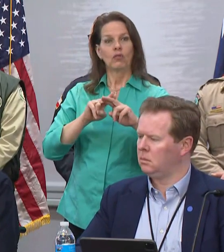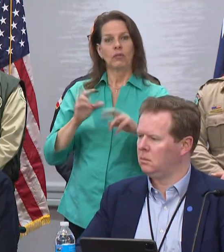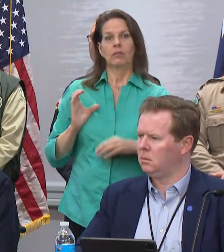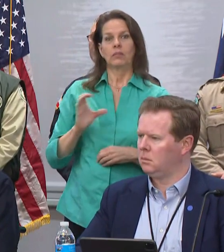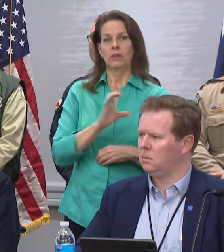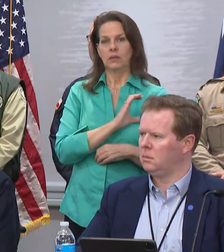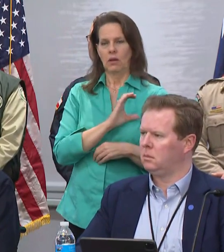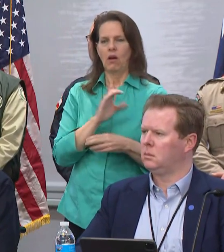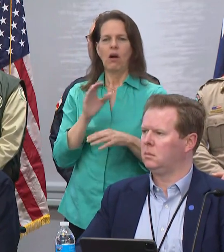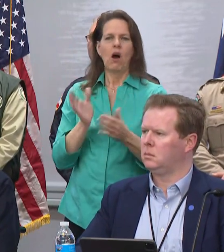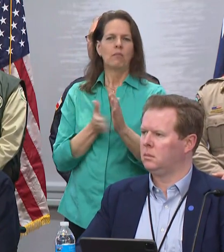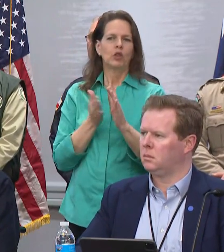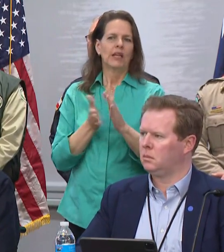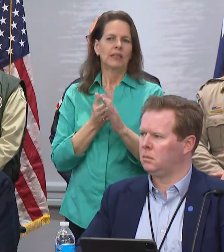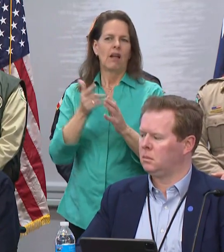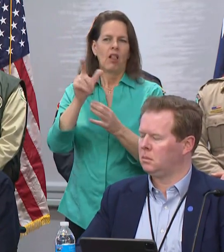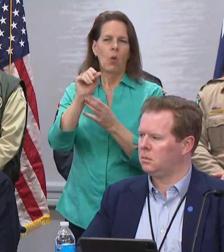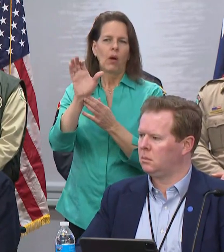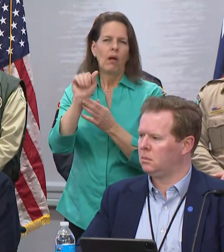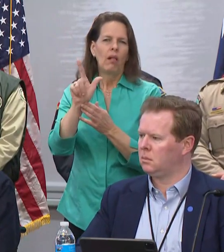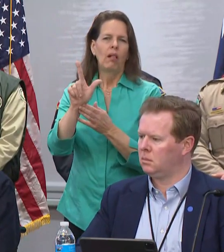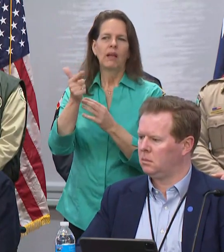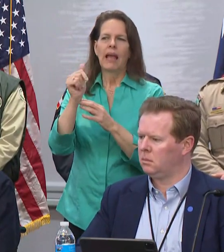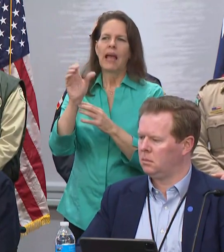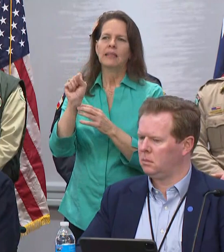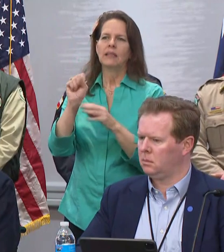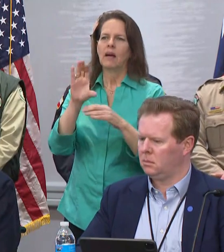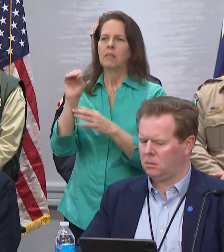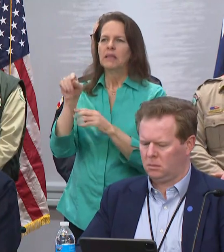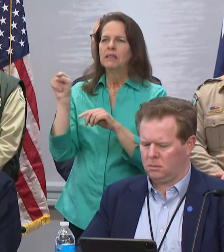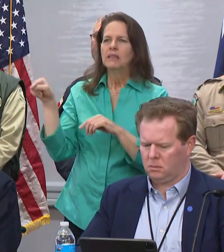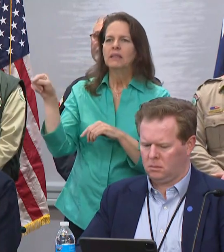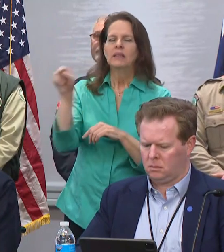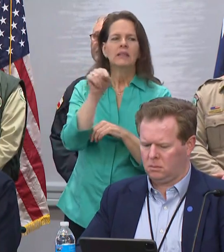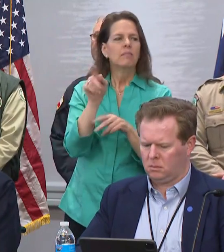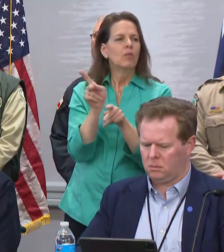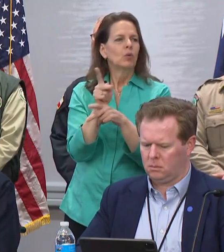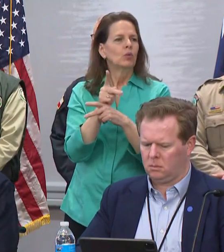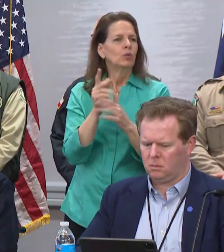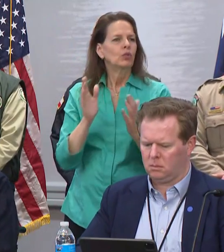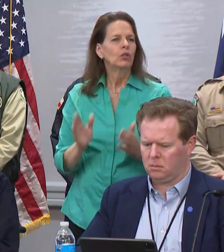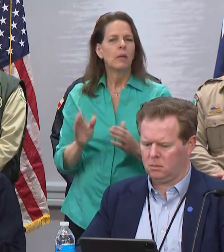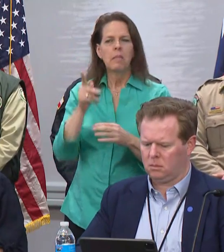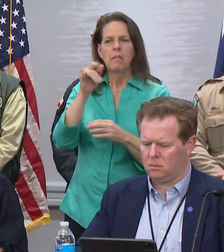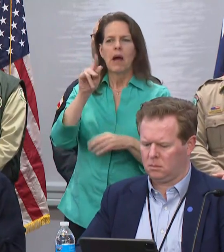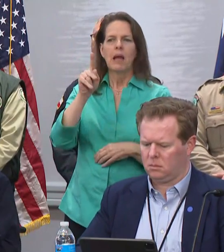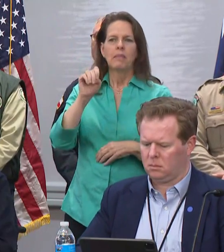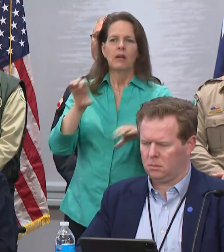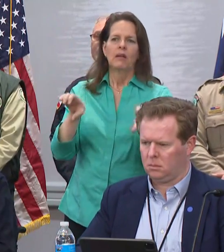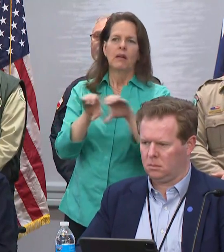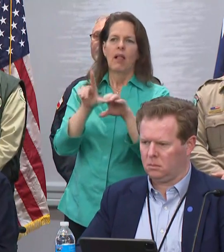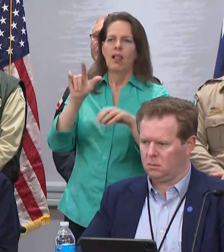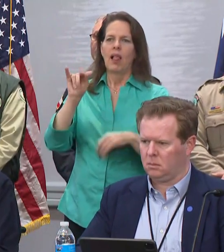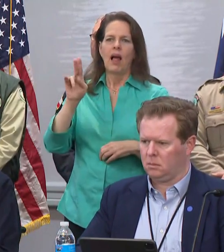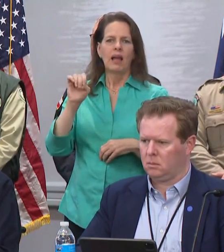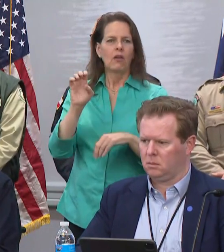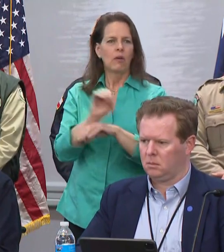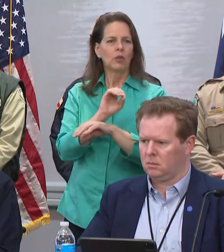operational calls with local guests. Distribution companies, major gas producers and pipeline operators throughout the state yesterday.